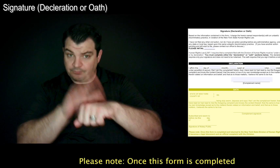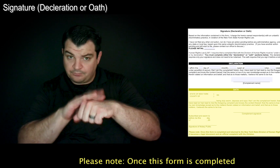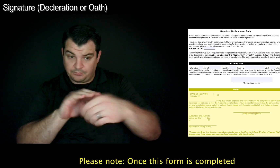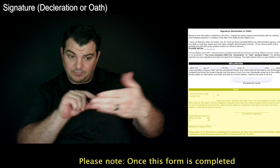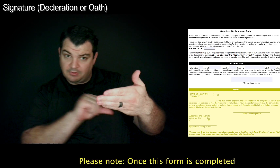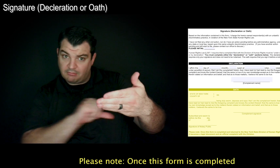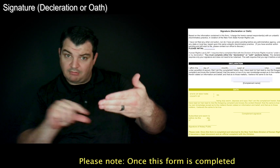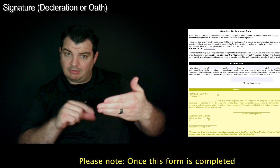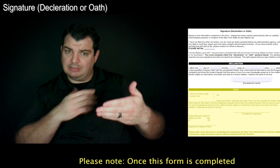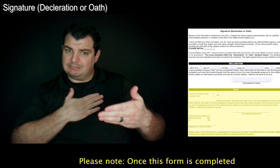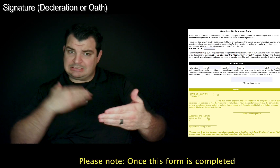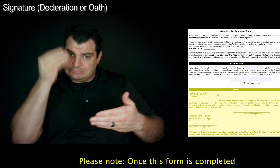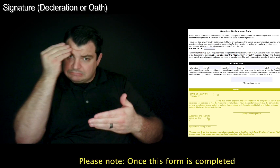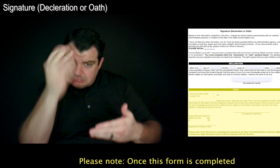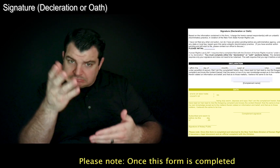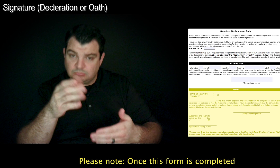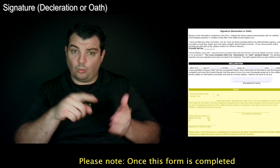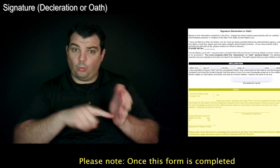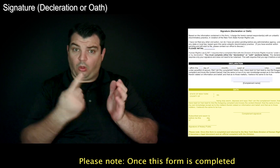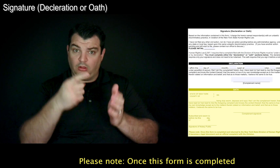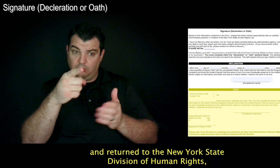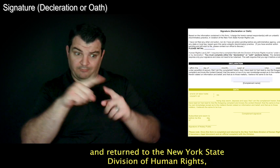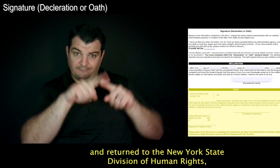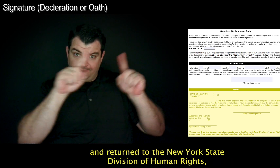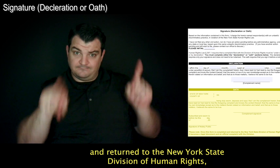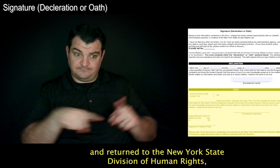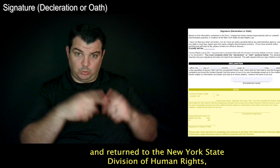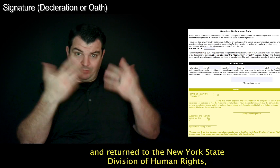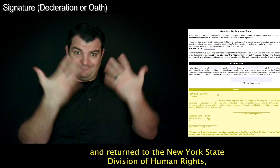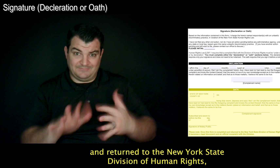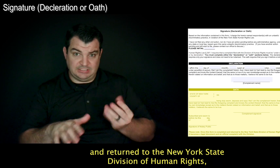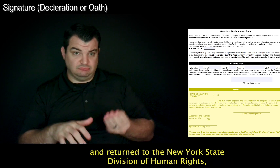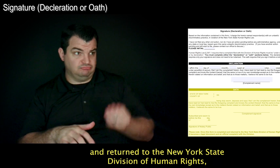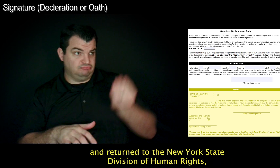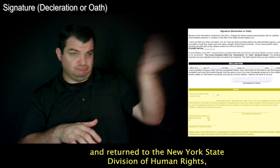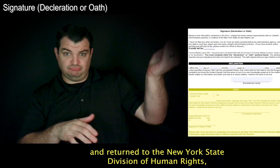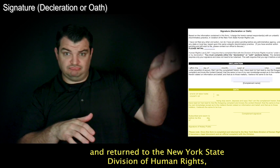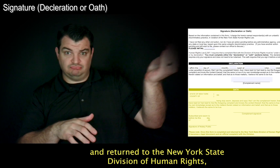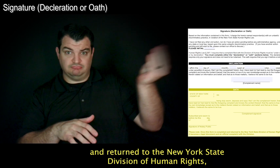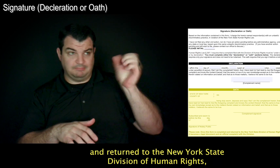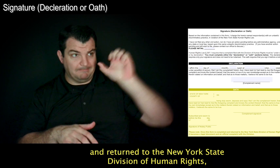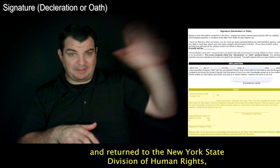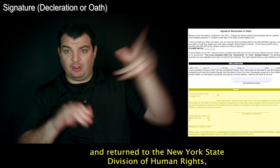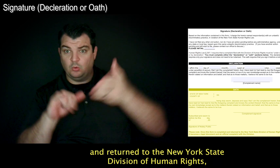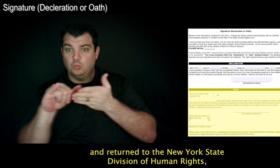Please note: Once this form is completed and returned to the New York State Division of Human Rights,